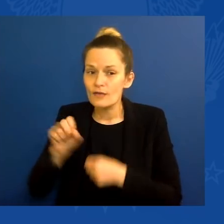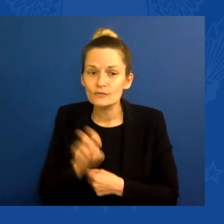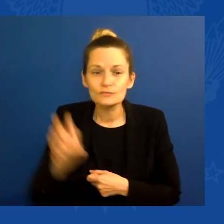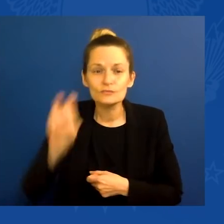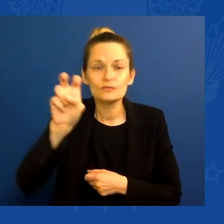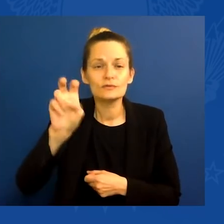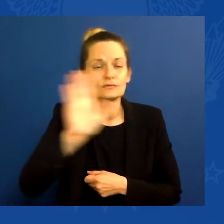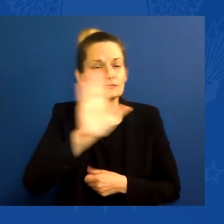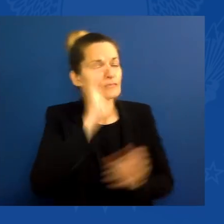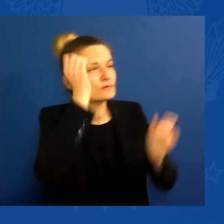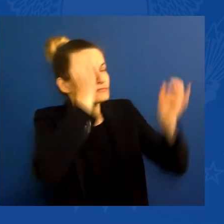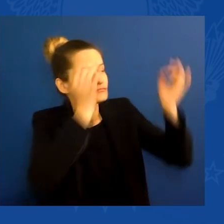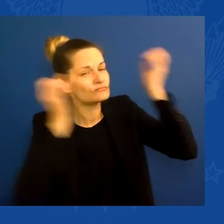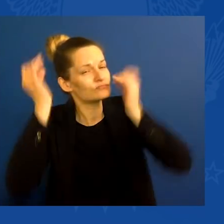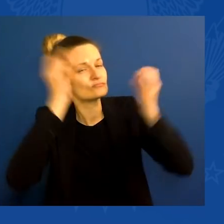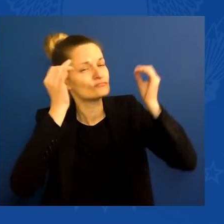that your loved one had for your communities.